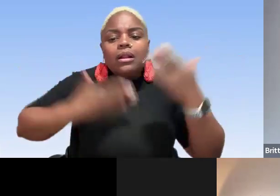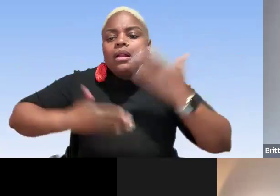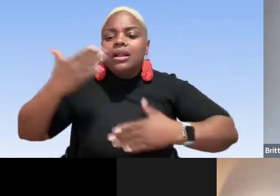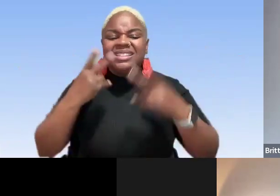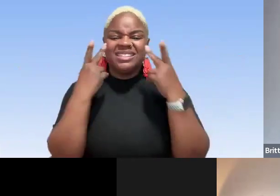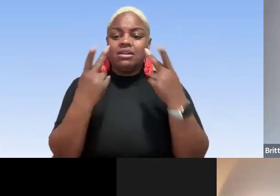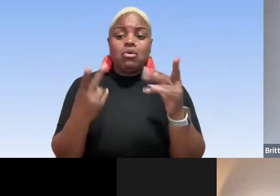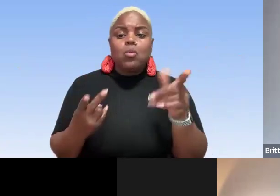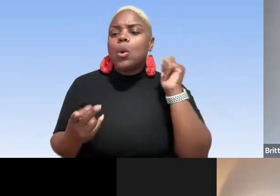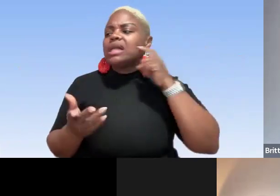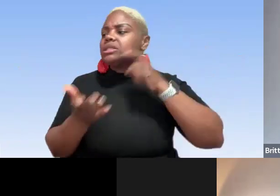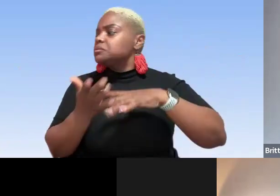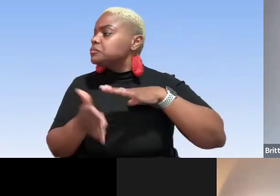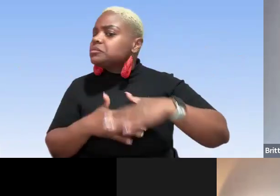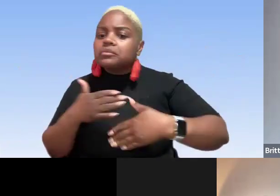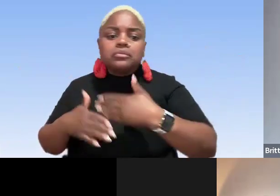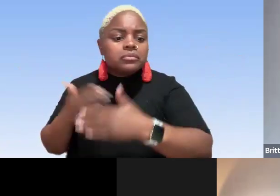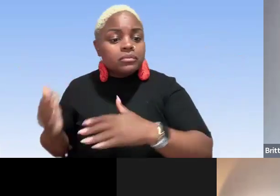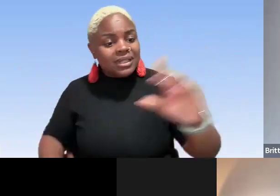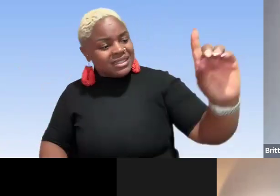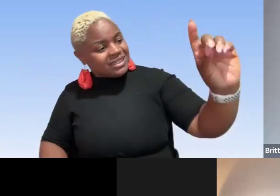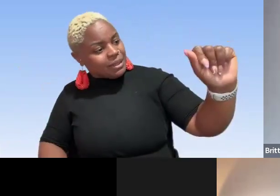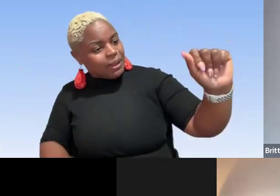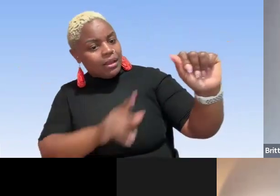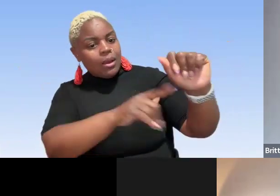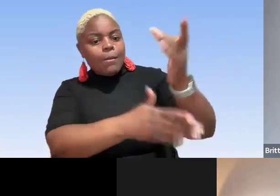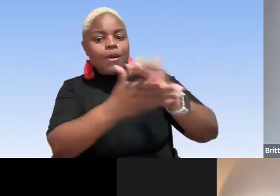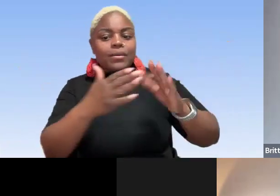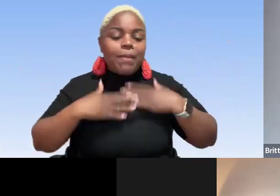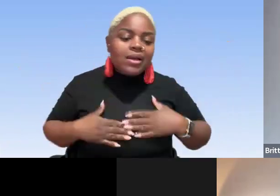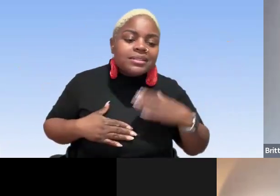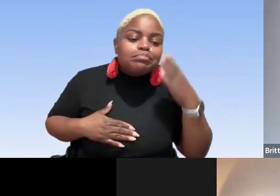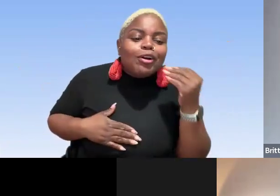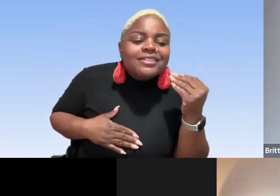is a part of the human experience that also holds all these systems, that also strengthens all these systems.